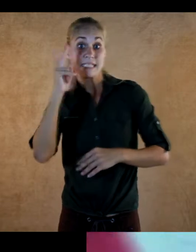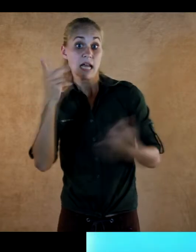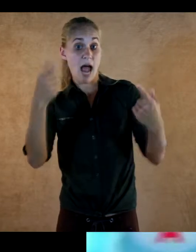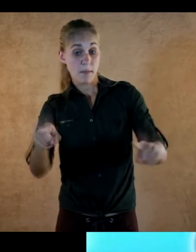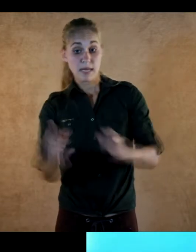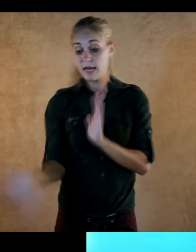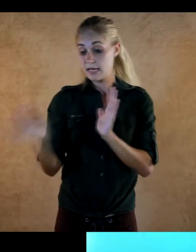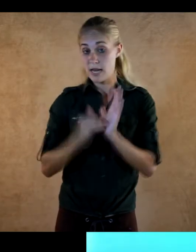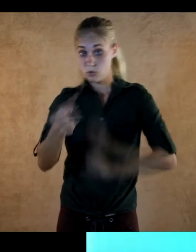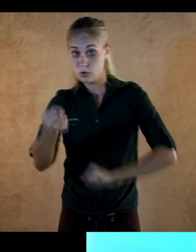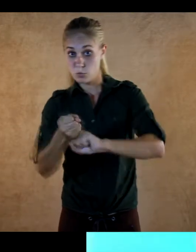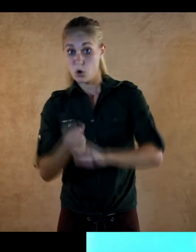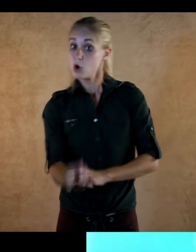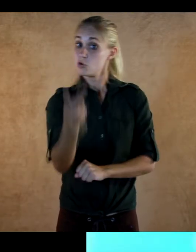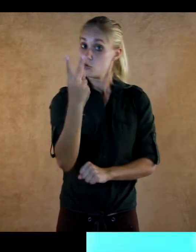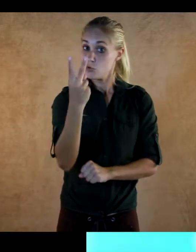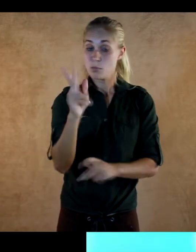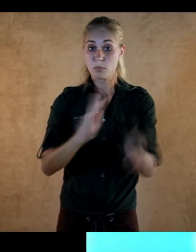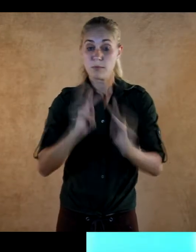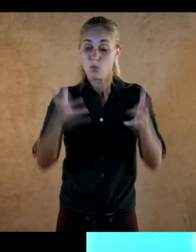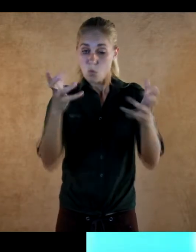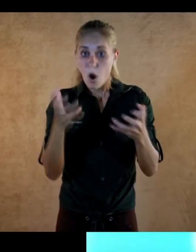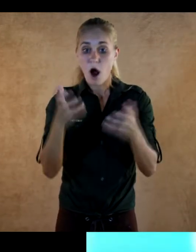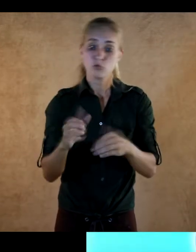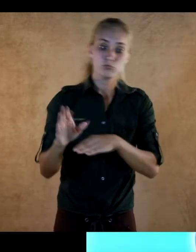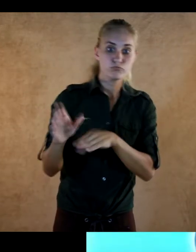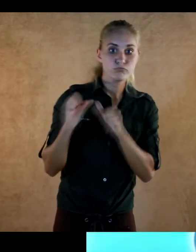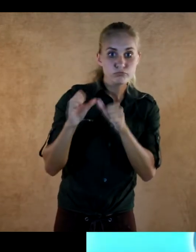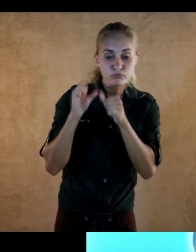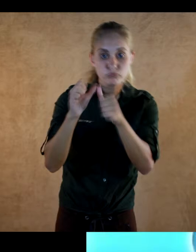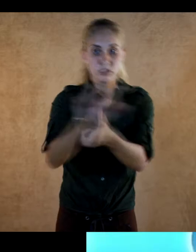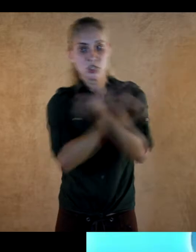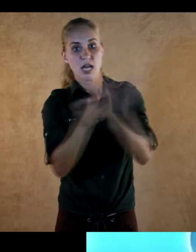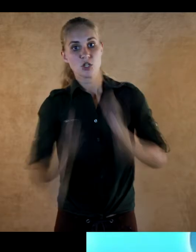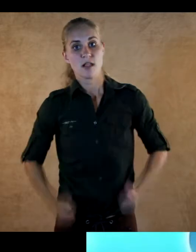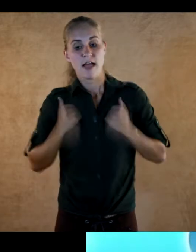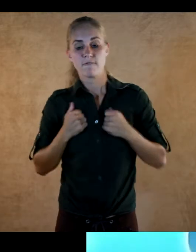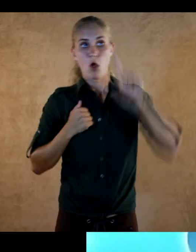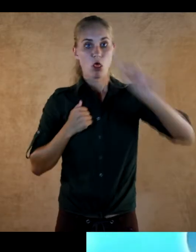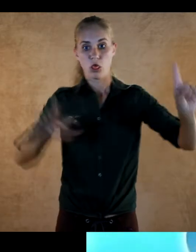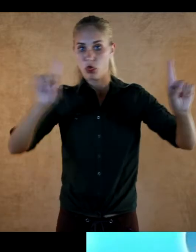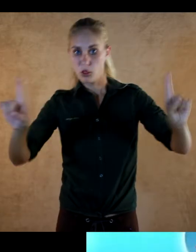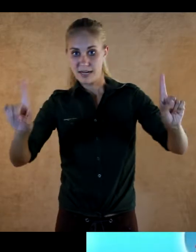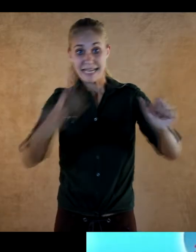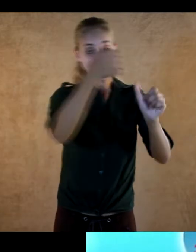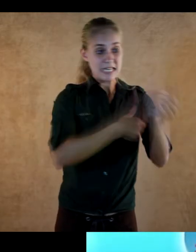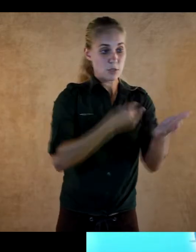Again, you're going to sponsor just 2 business-minded individuals. One on your left and one on your right. Each of them purchases a Diamond Elite Pack.